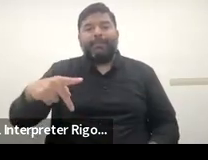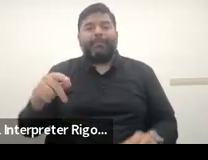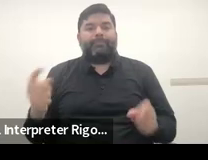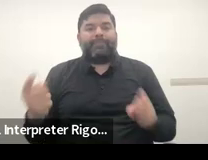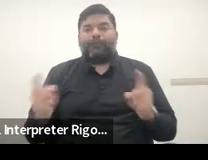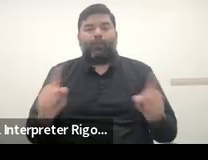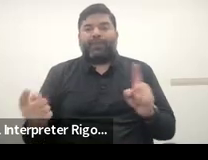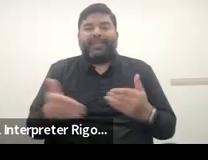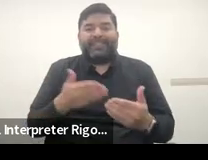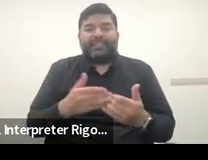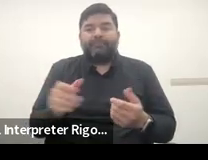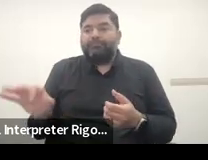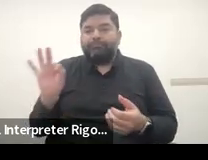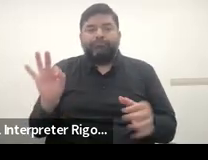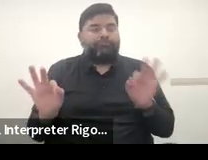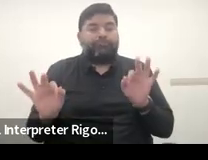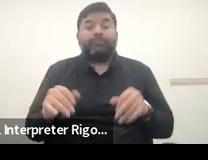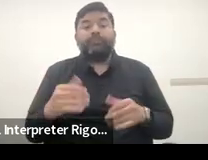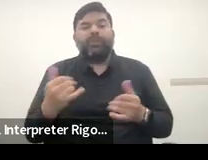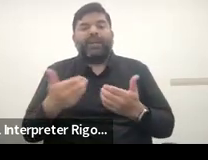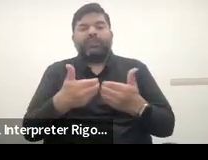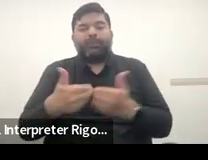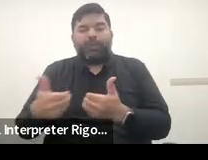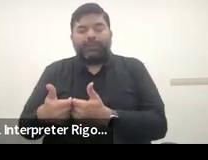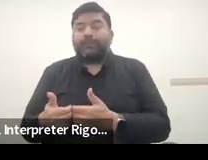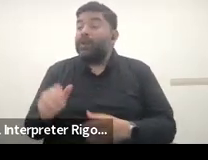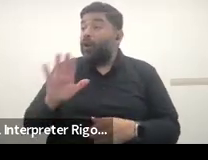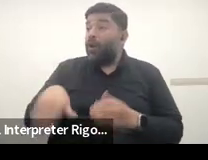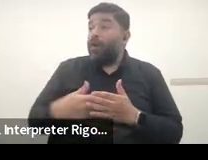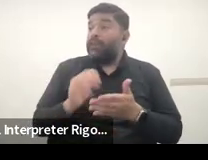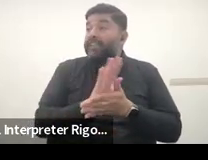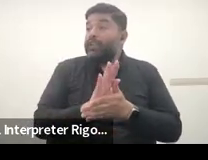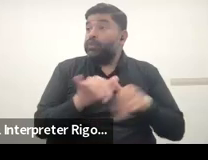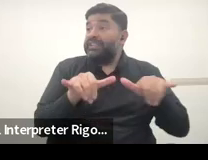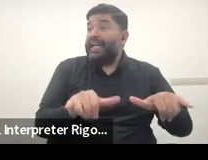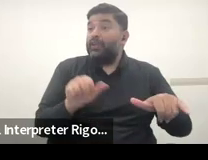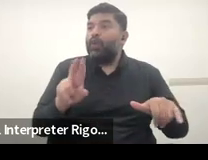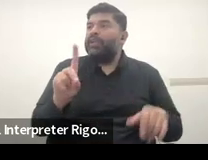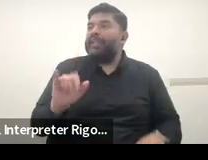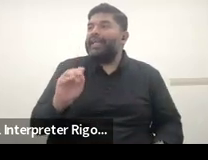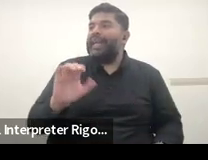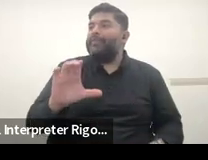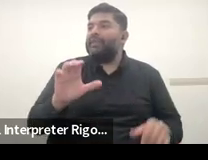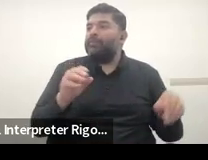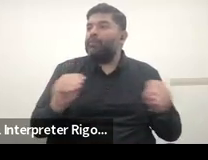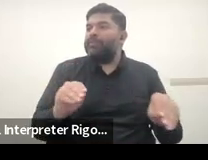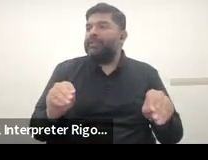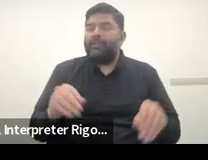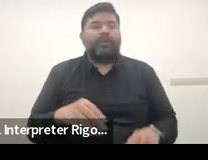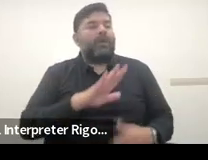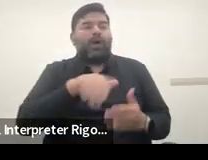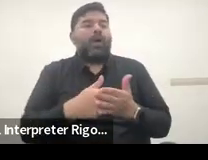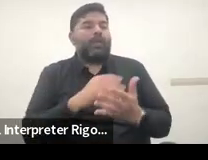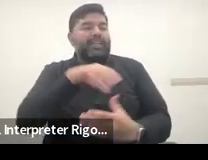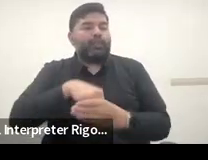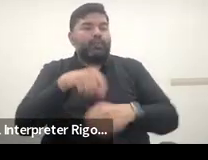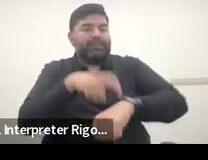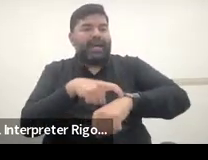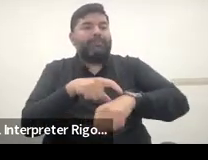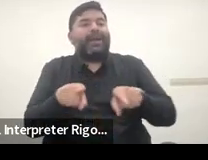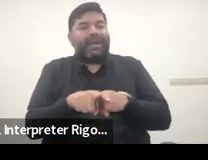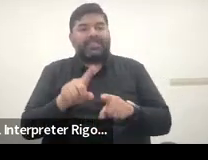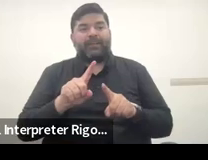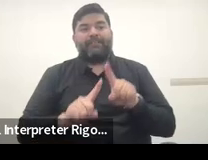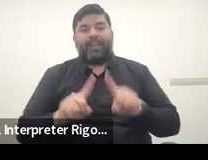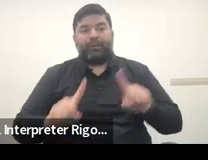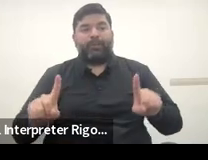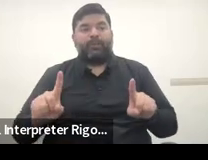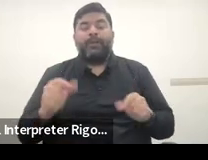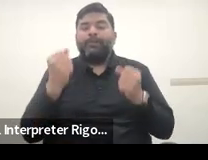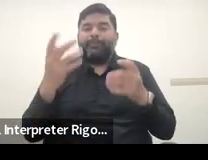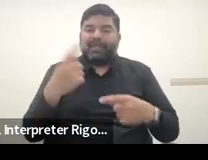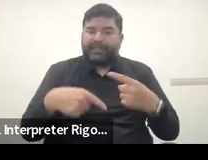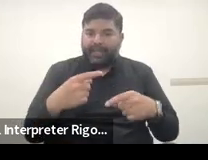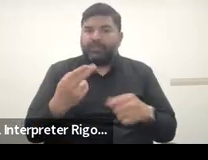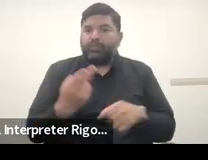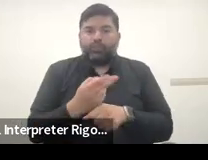Are all of the videos static or dynamic movement for hand gestures? LEE: All of them include time as a variable.